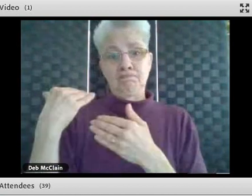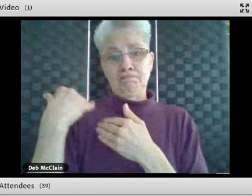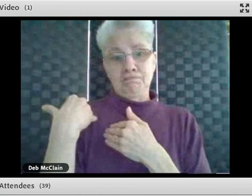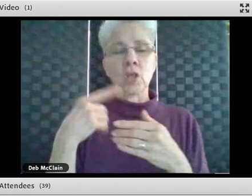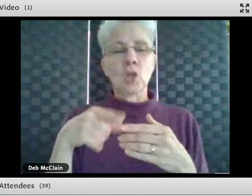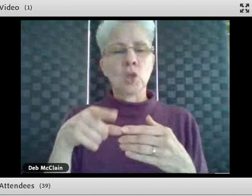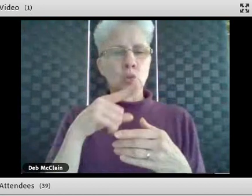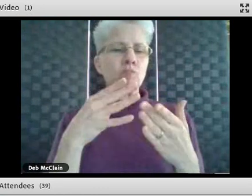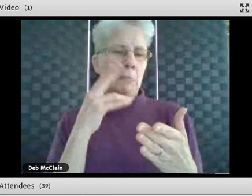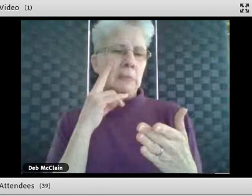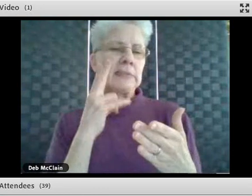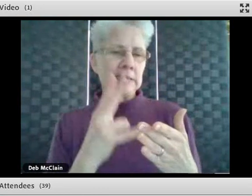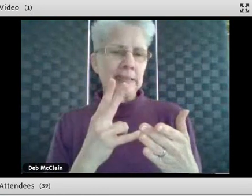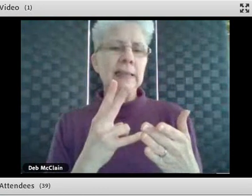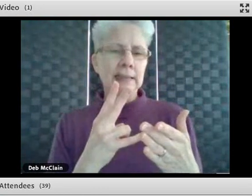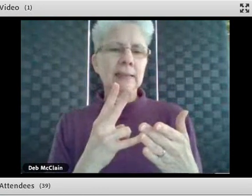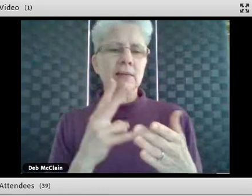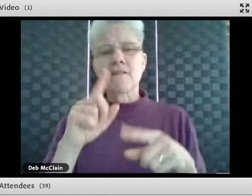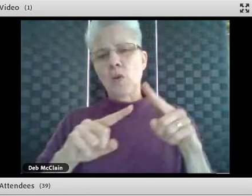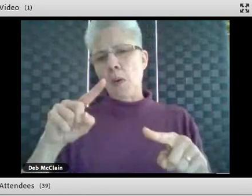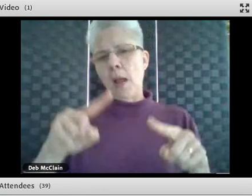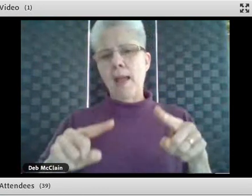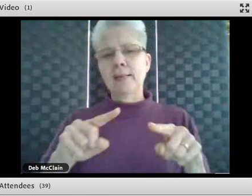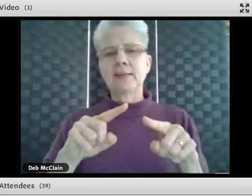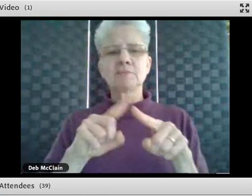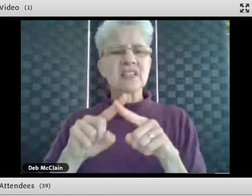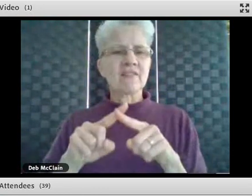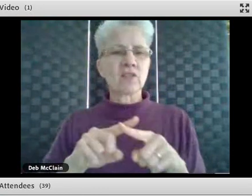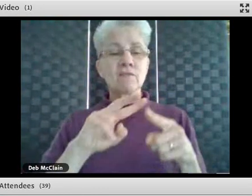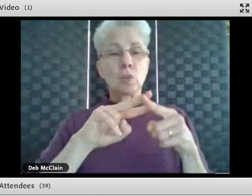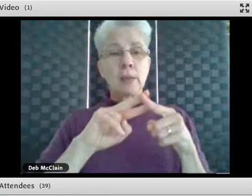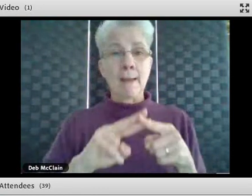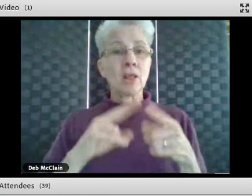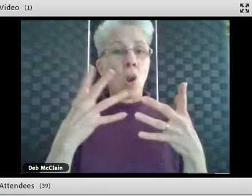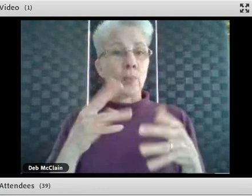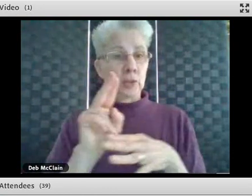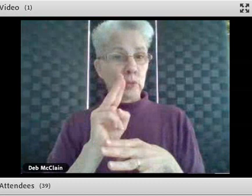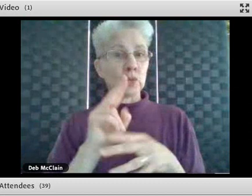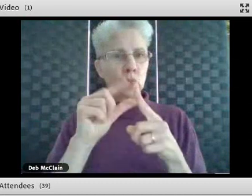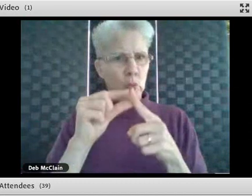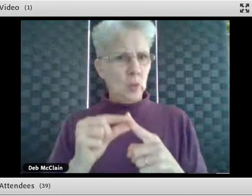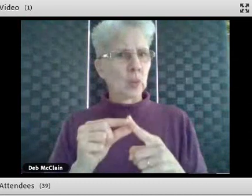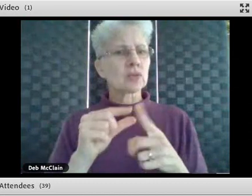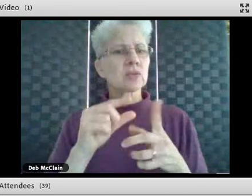you've probably seen a variety of different vocabularies provided within a record.